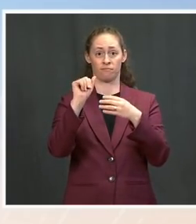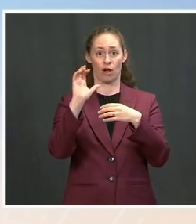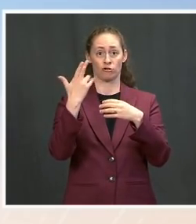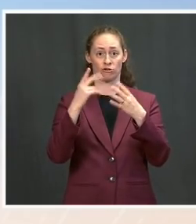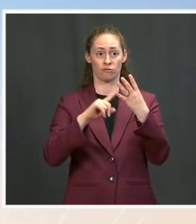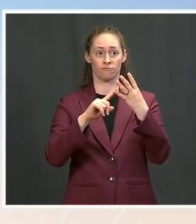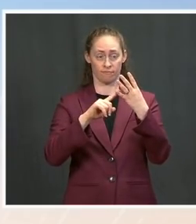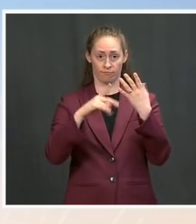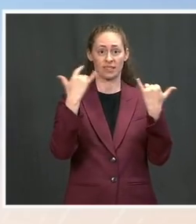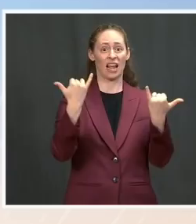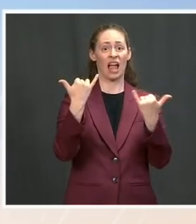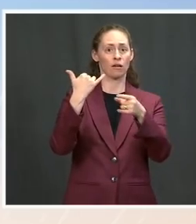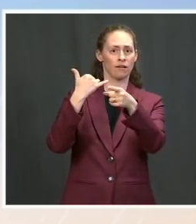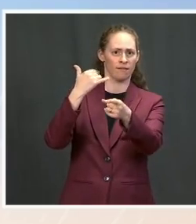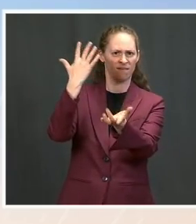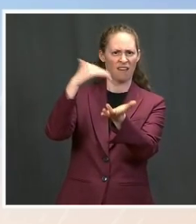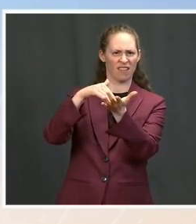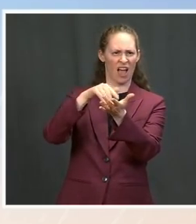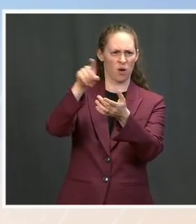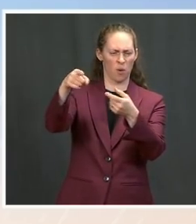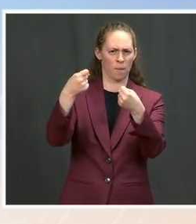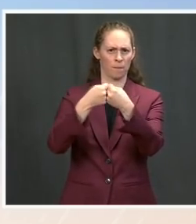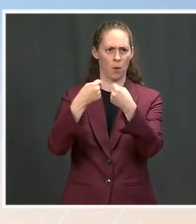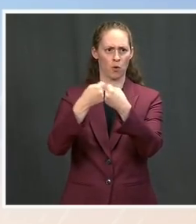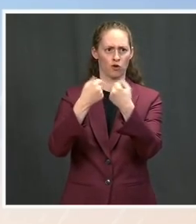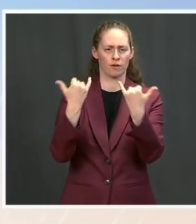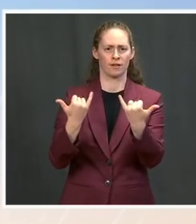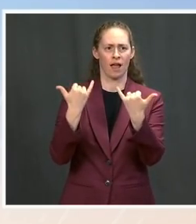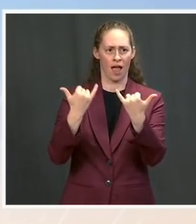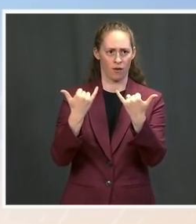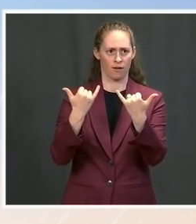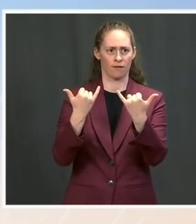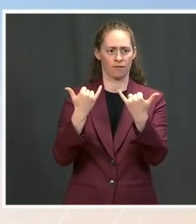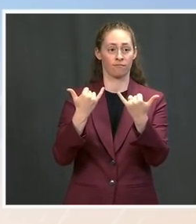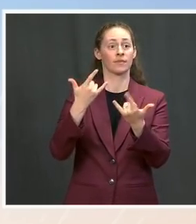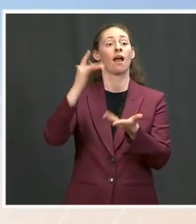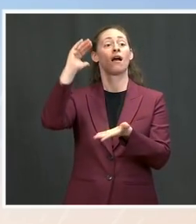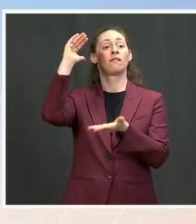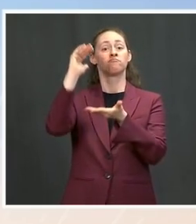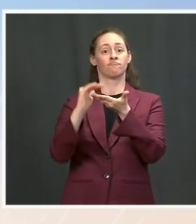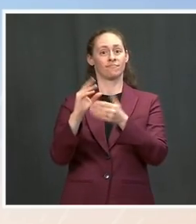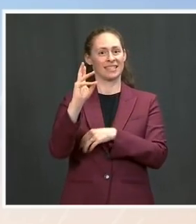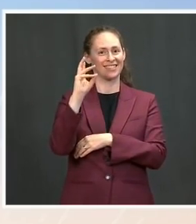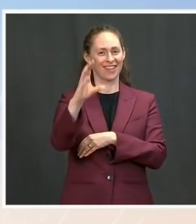Today, that number is approximately 600. The amount of time children spend in CBP facilities